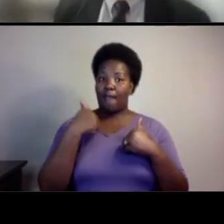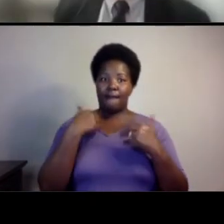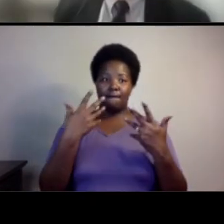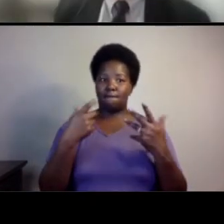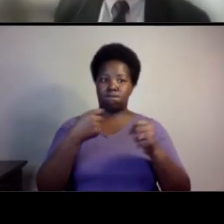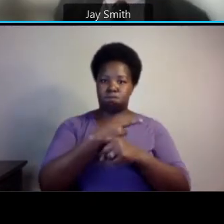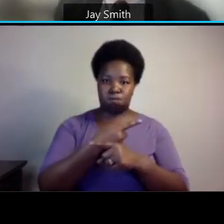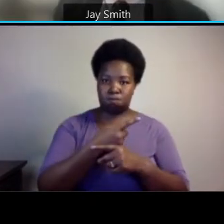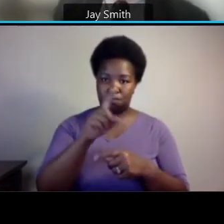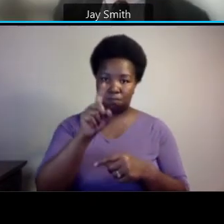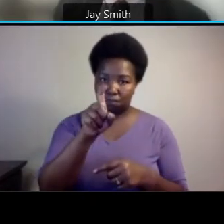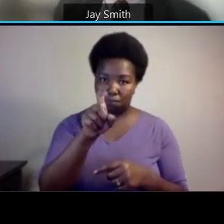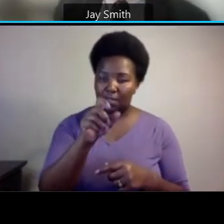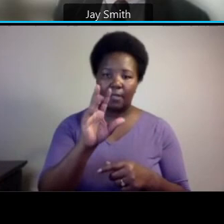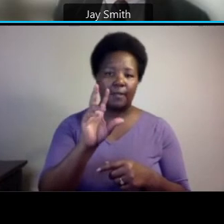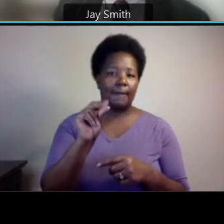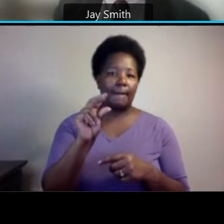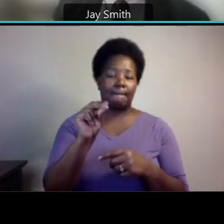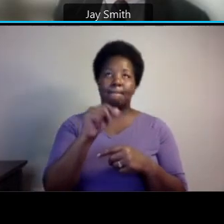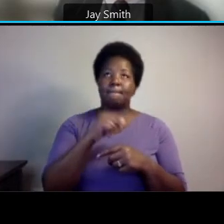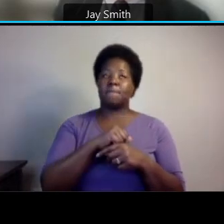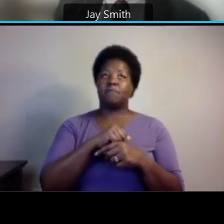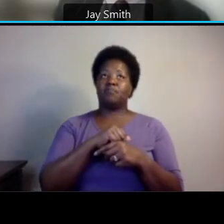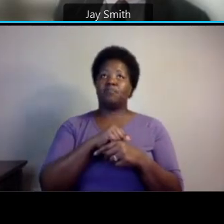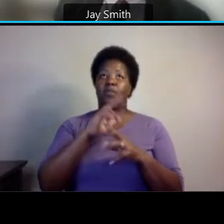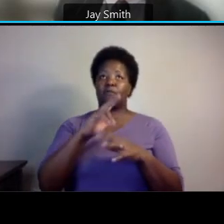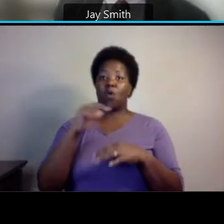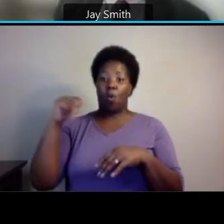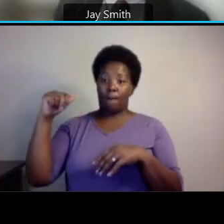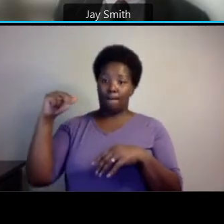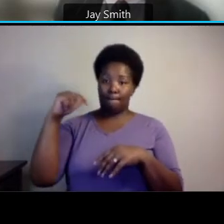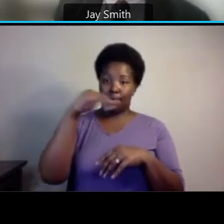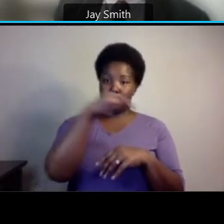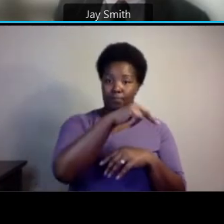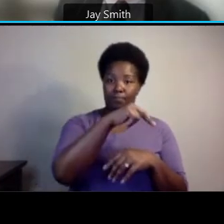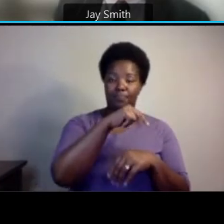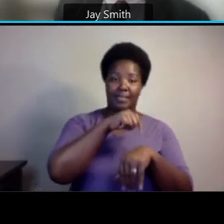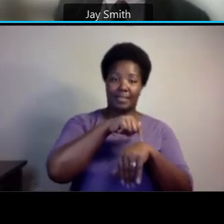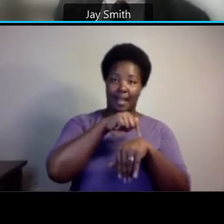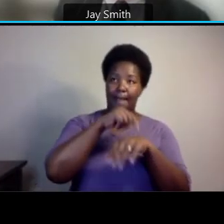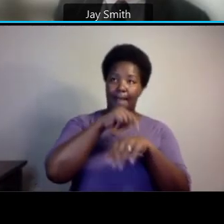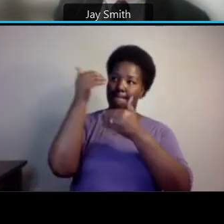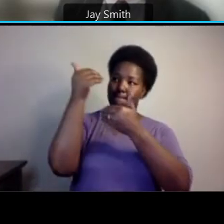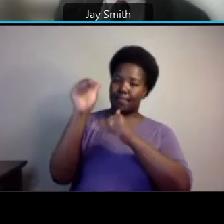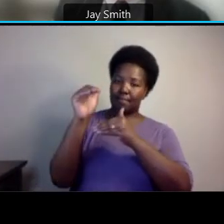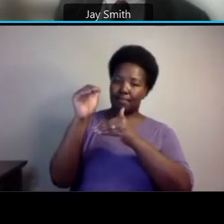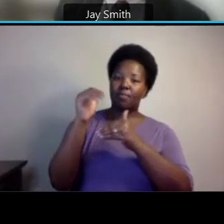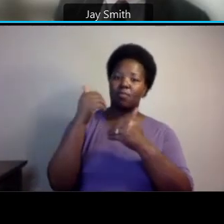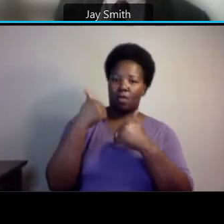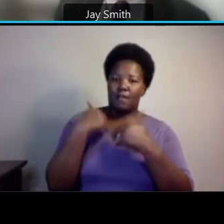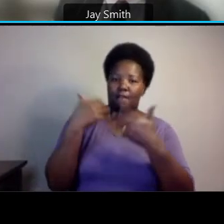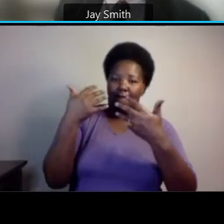for the signal as we mentioned we have accessible traffic traffic signal pedestrian signals